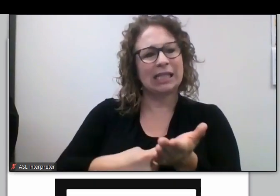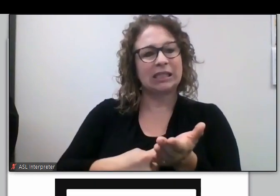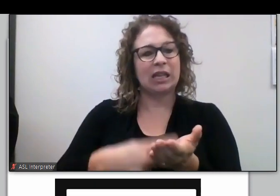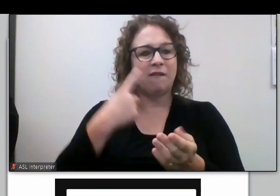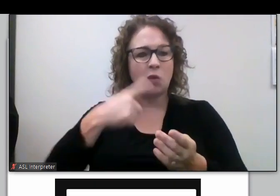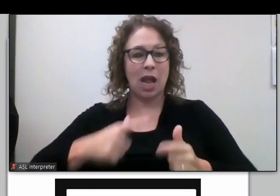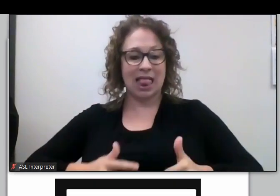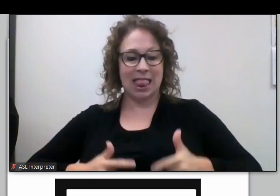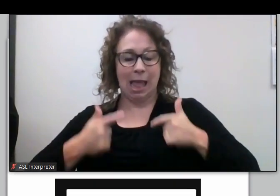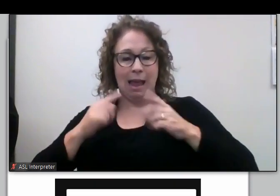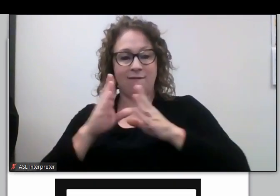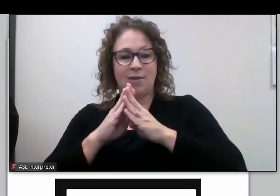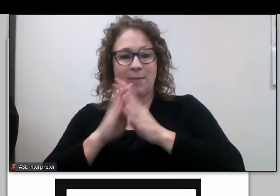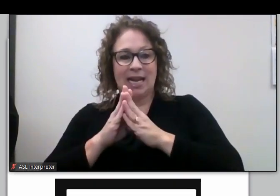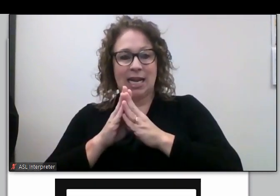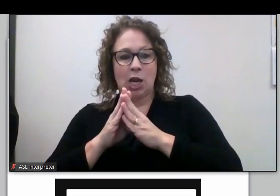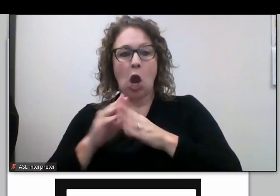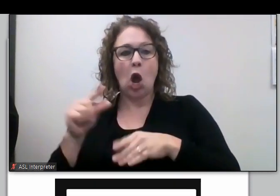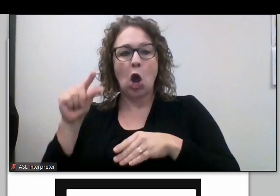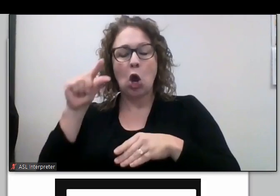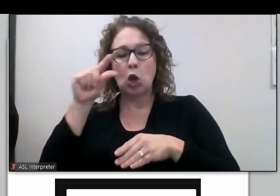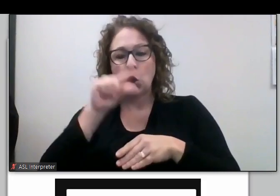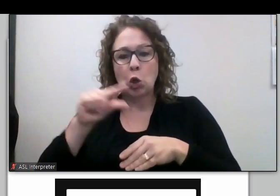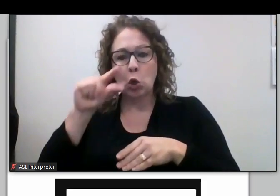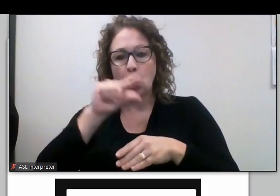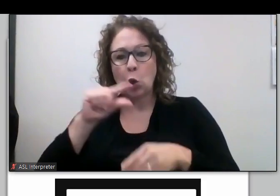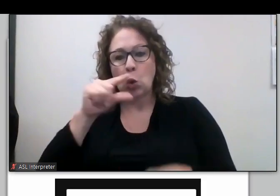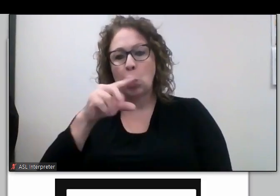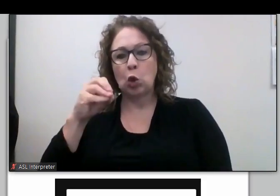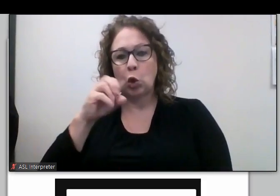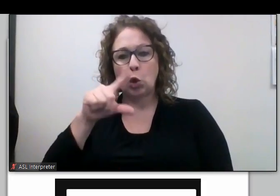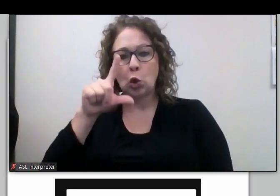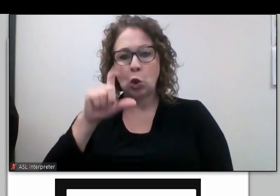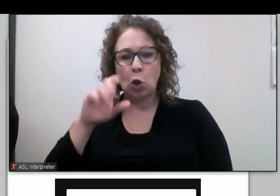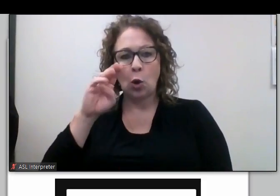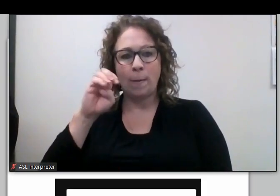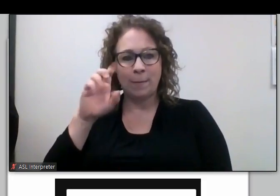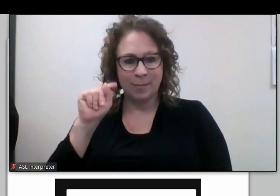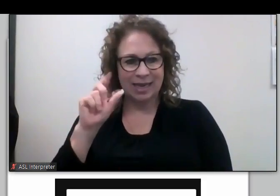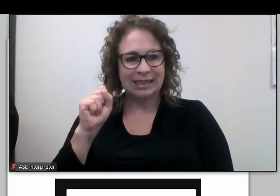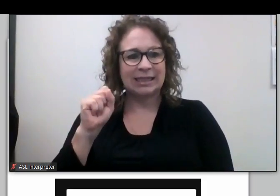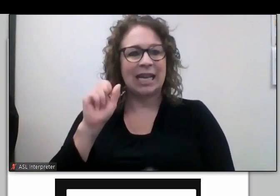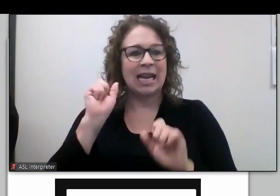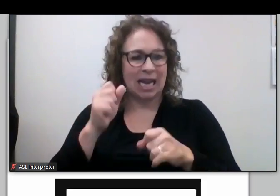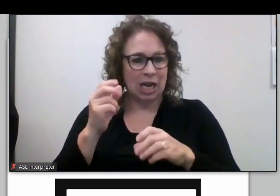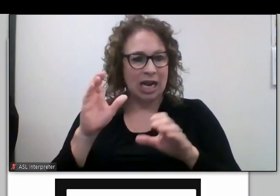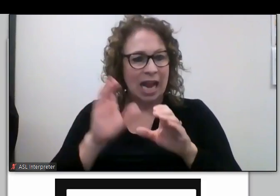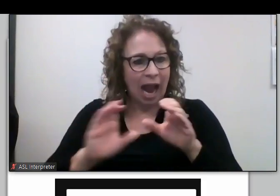Google Meets captions automatically with a speech recognition software and is incredibly accurate.